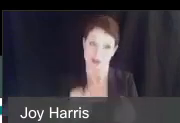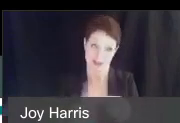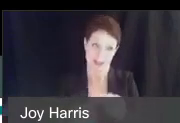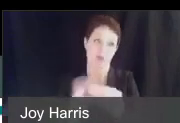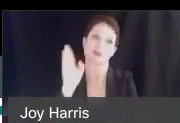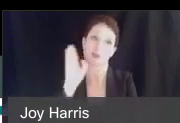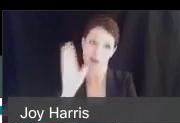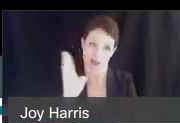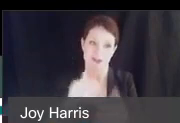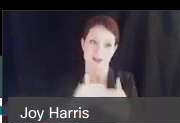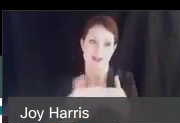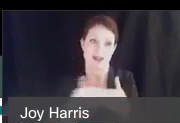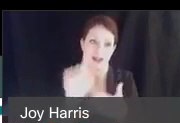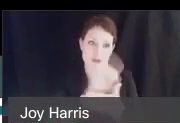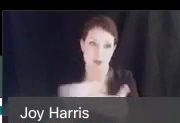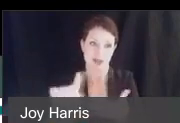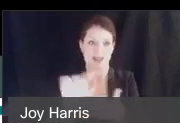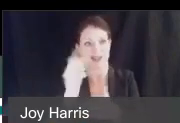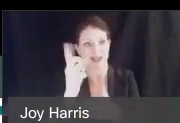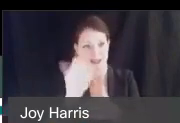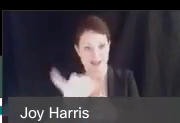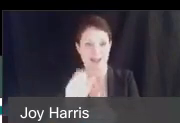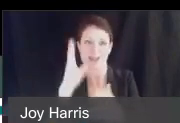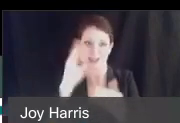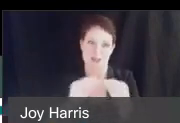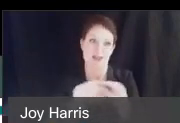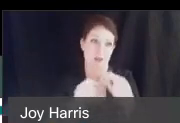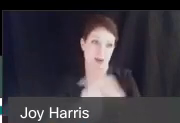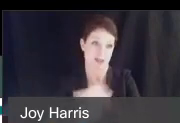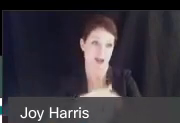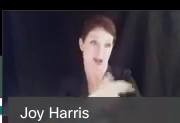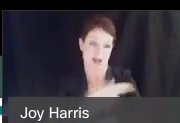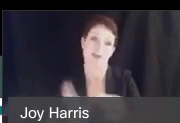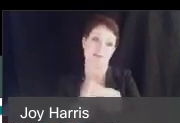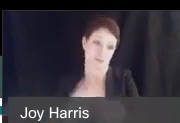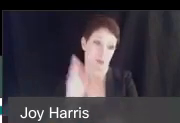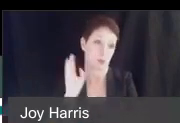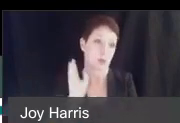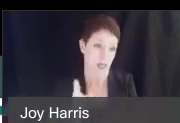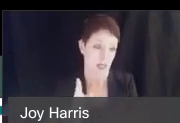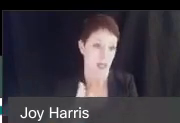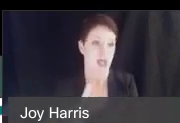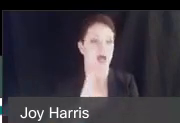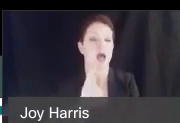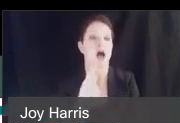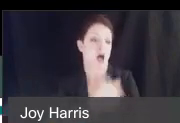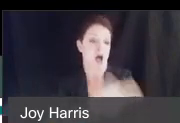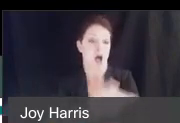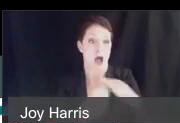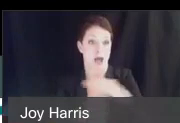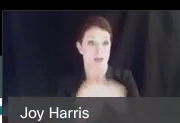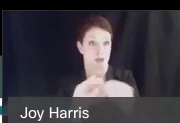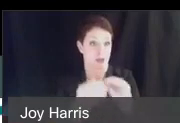over the next week to 10 days. As a reminder, we do have this hospitalization information and also